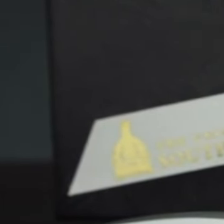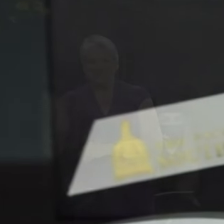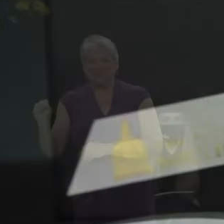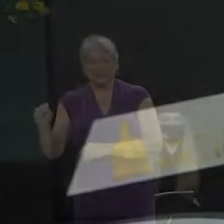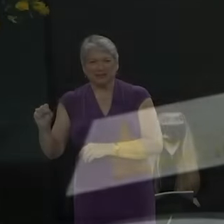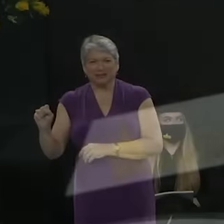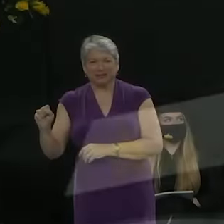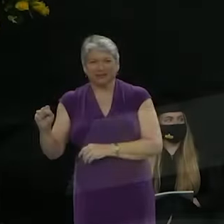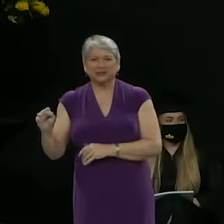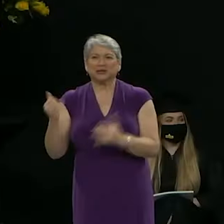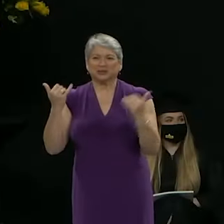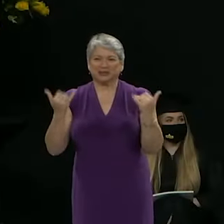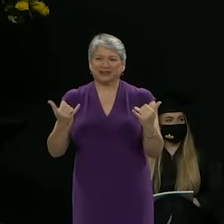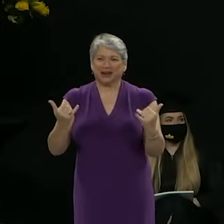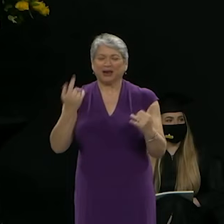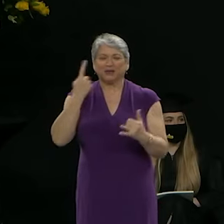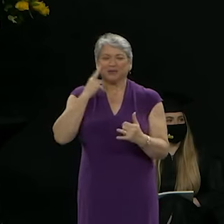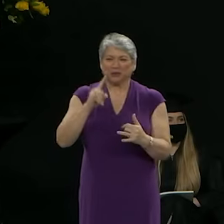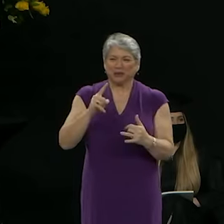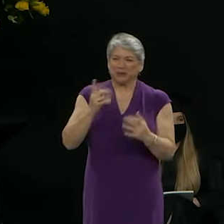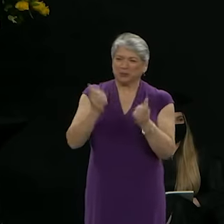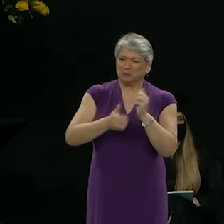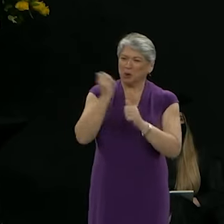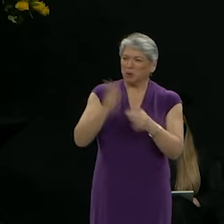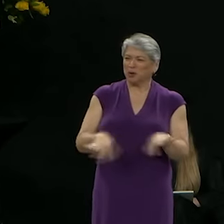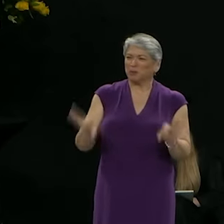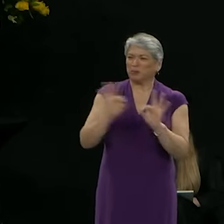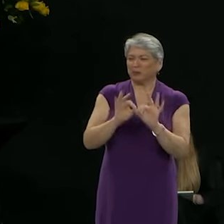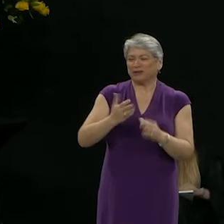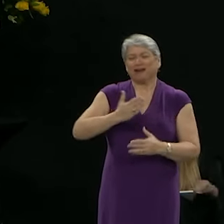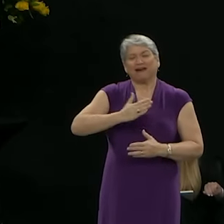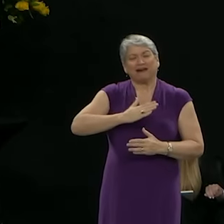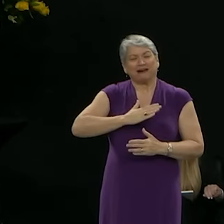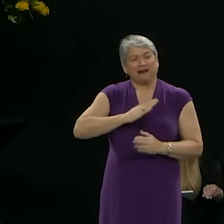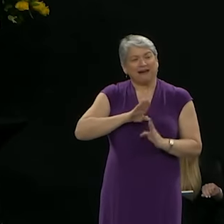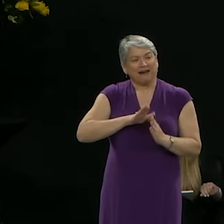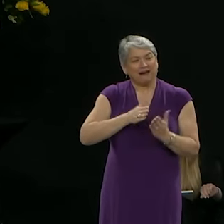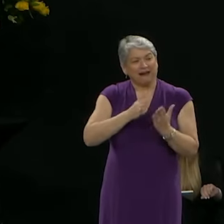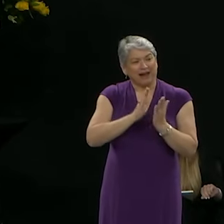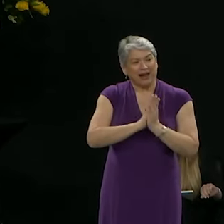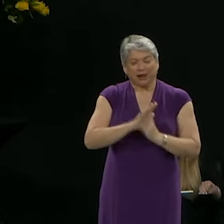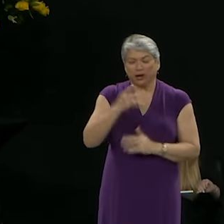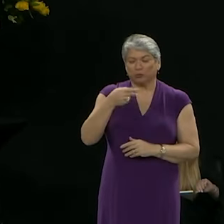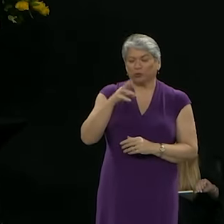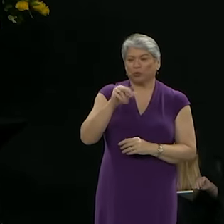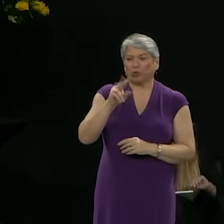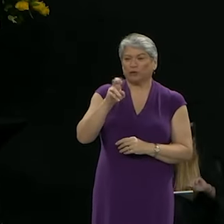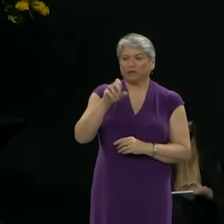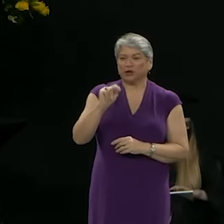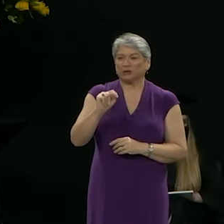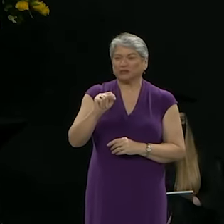And so now, for the main event. At this time, I will ask our Provost and Senior Vice President for Academic Affairs,